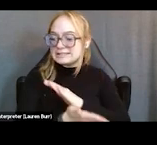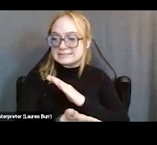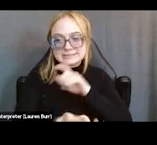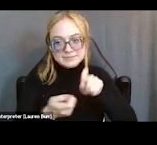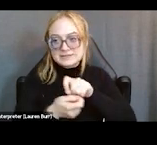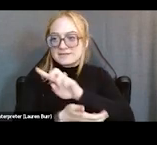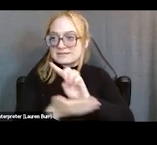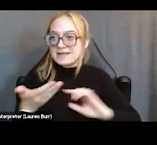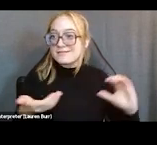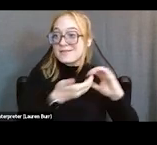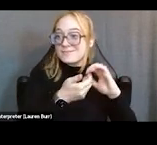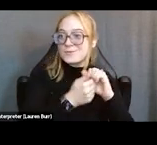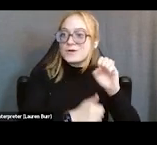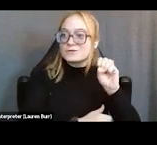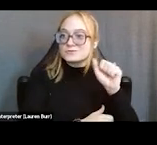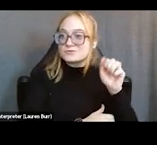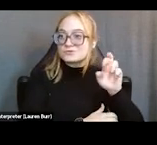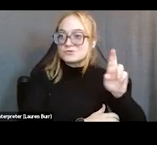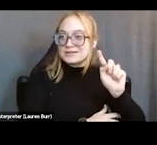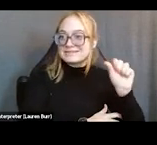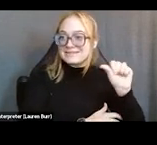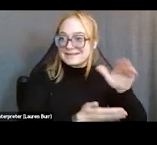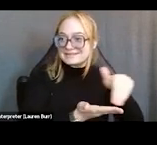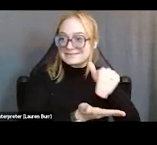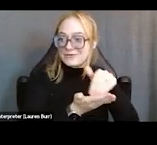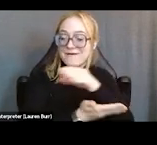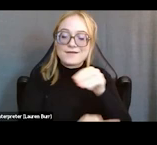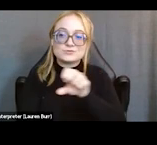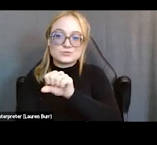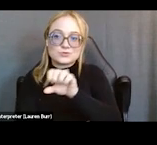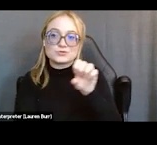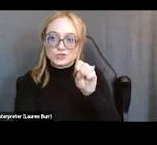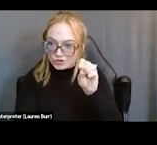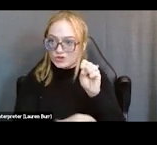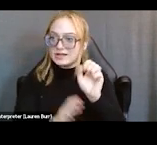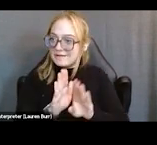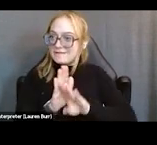with a SOAR TA center and with social security that have information on them that assist